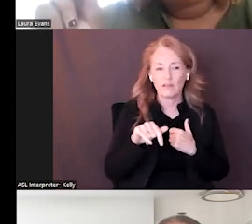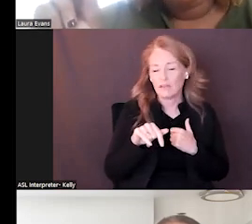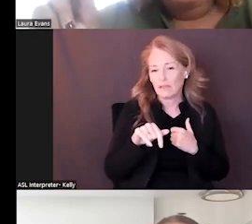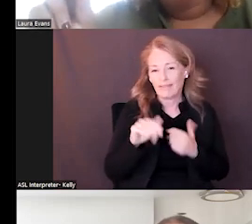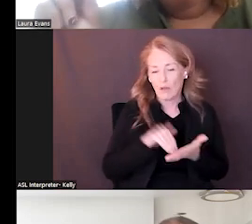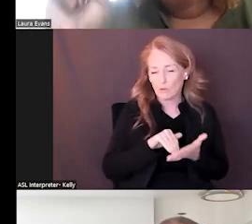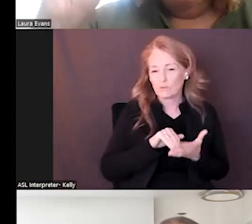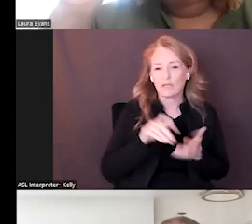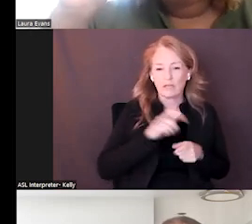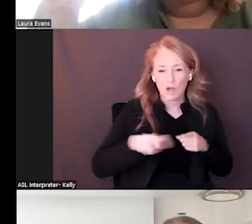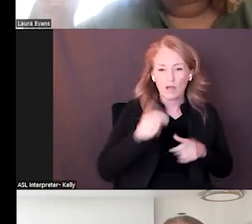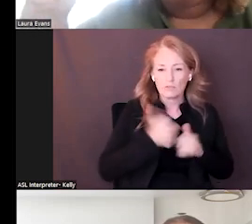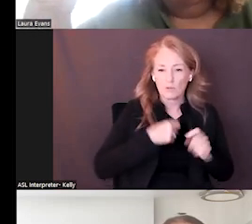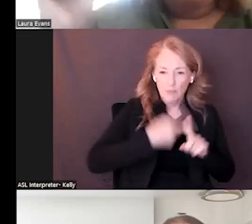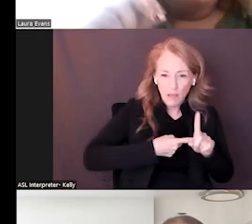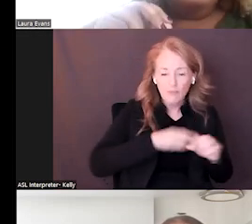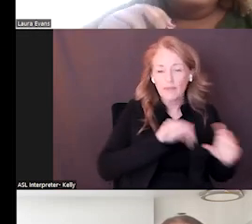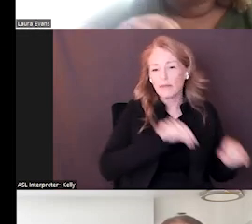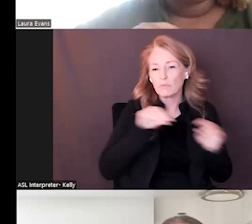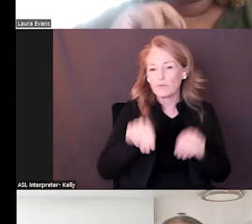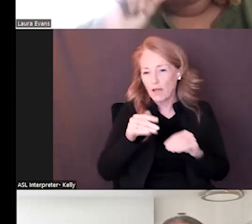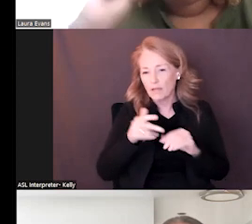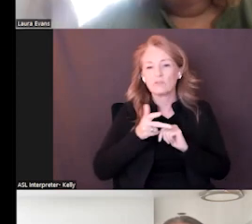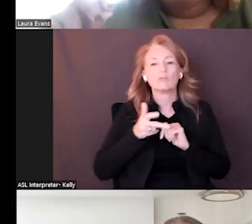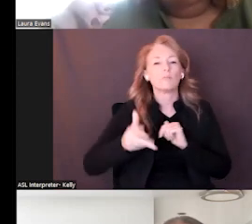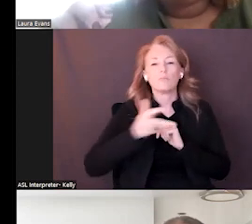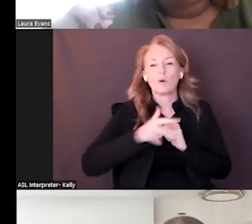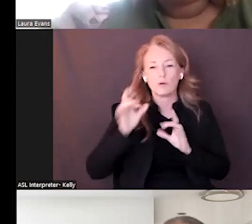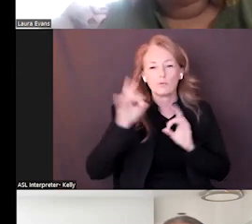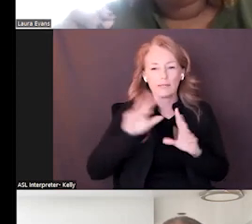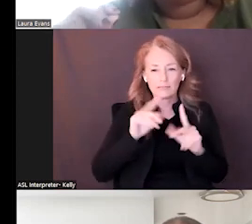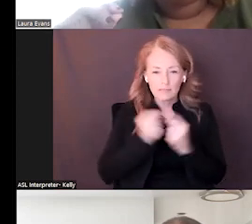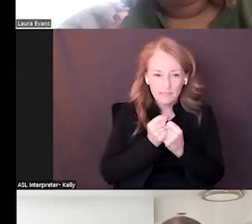MOBILE CRISIS TEAM AND THAT IS RESOLVED 70% AND 1,500 FOLKS WHO